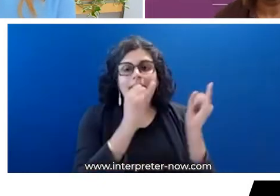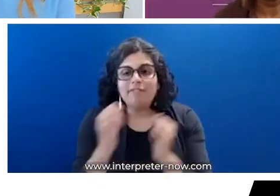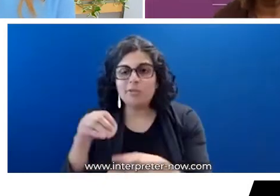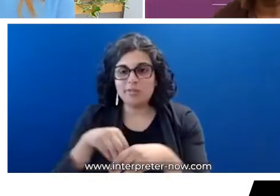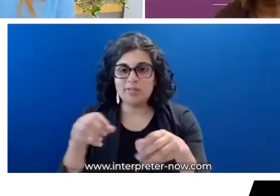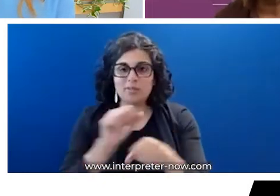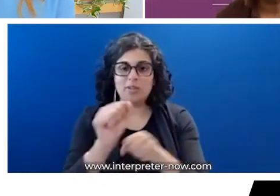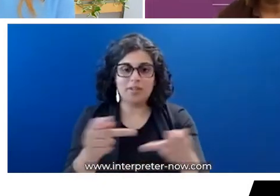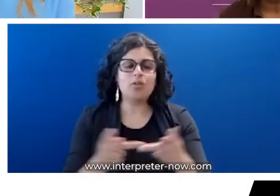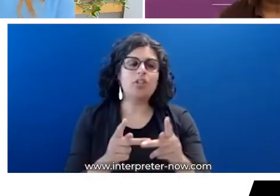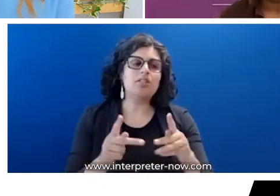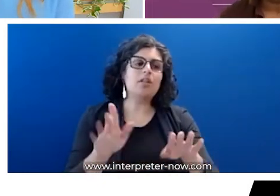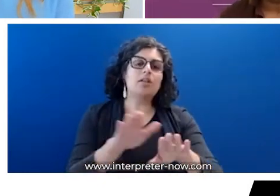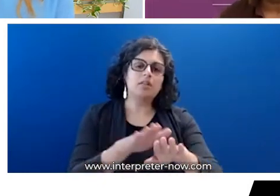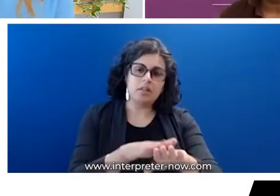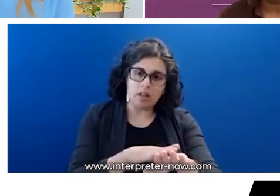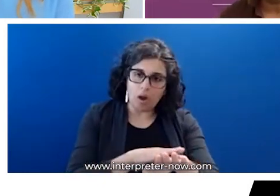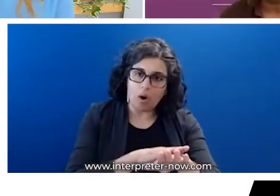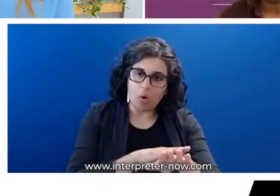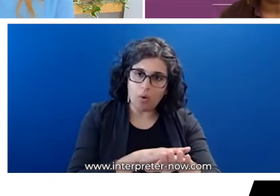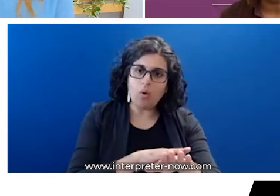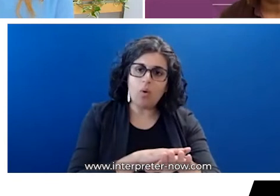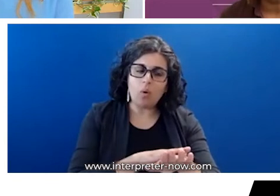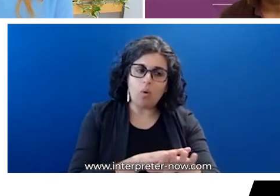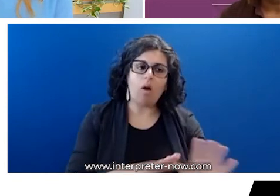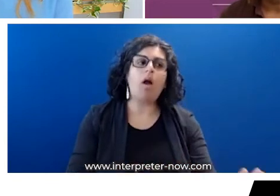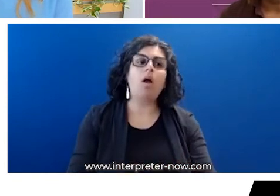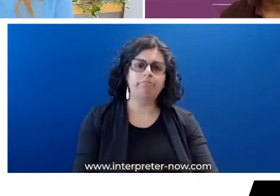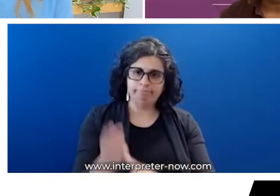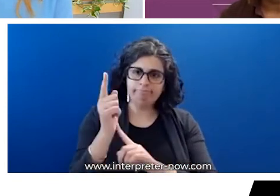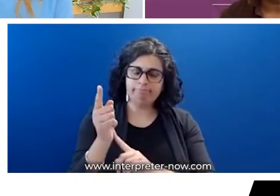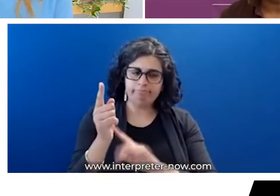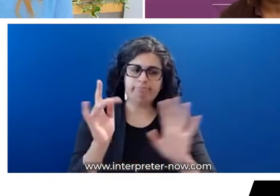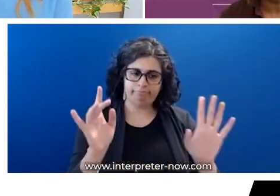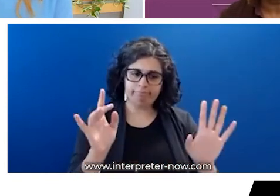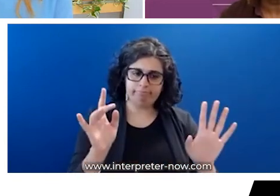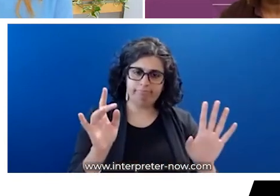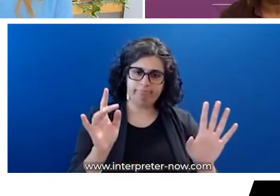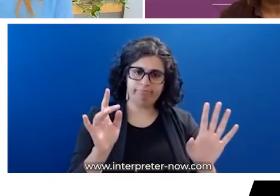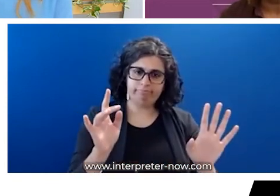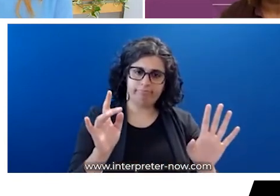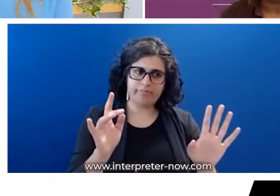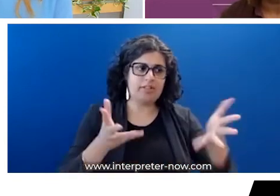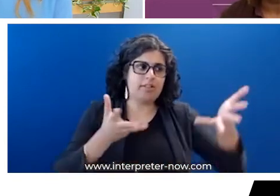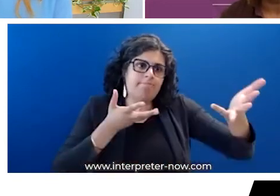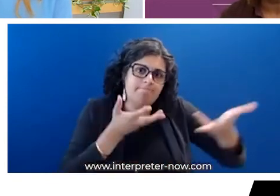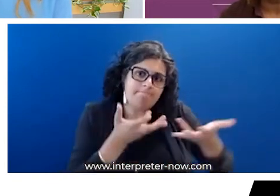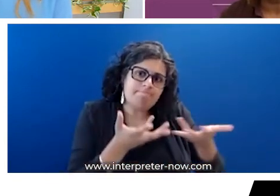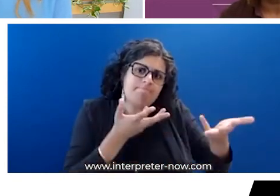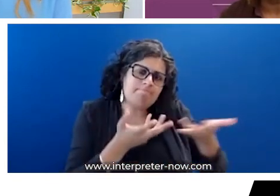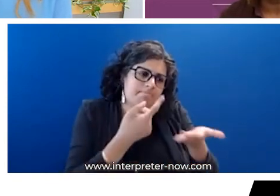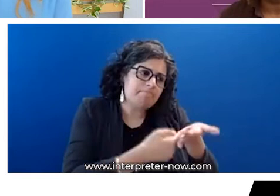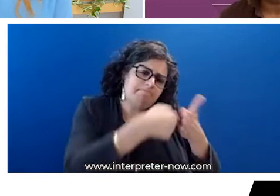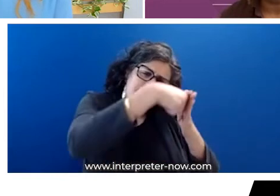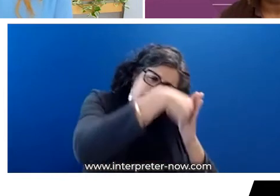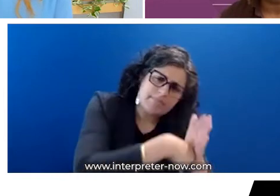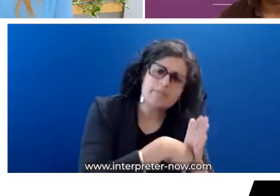Just really slowing down and taking a moment to have dialogue that is deeper than just,